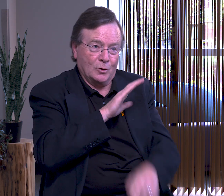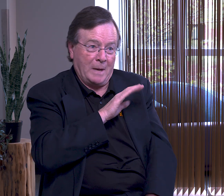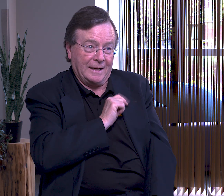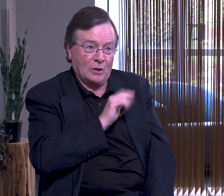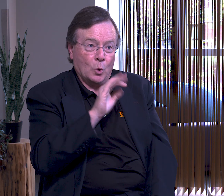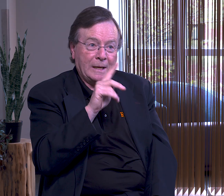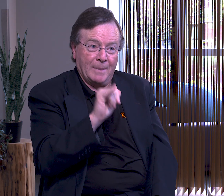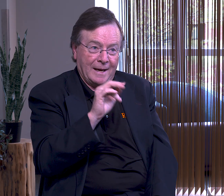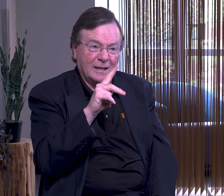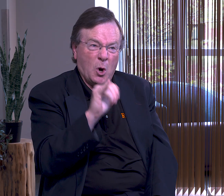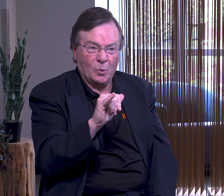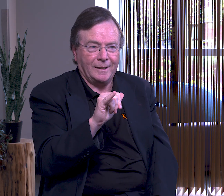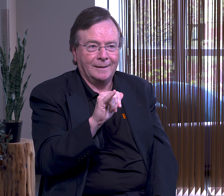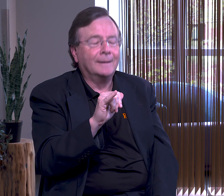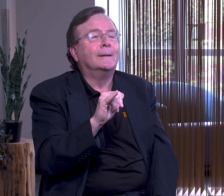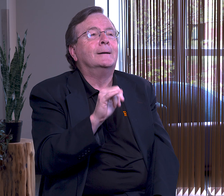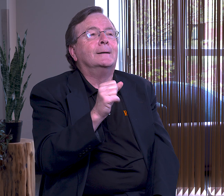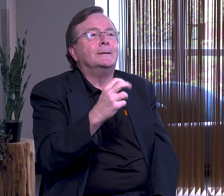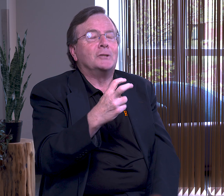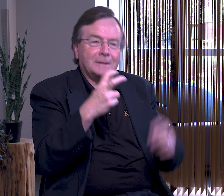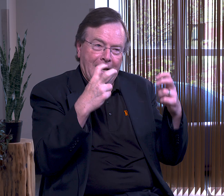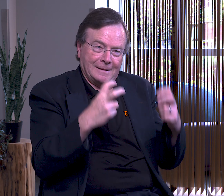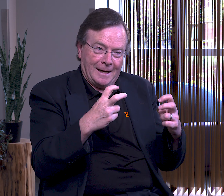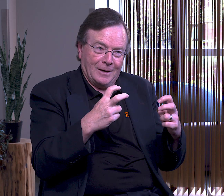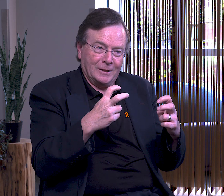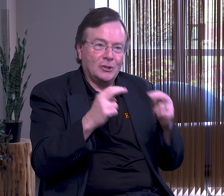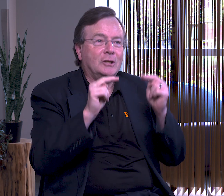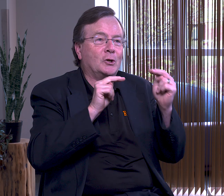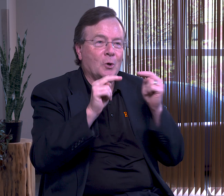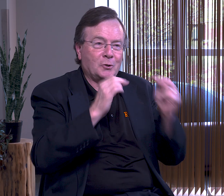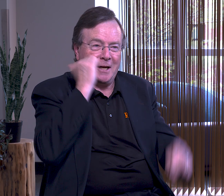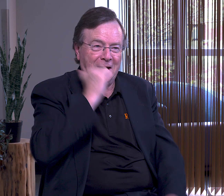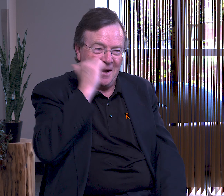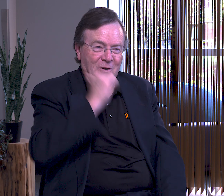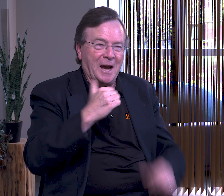Betty Toni, she sat down and she negotiated every day